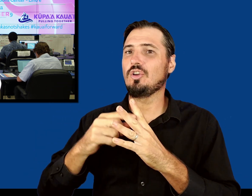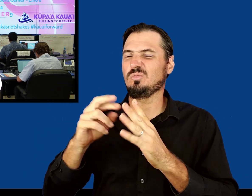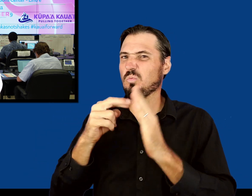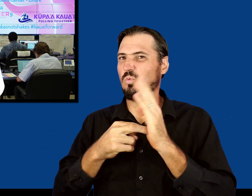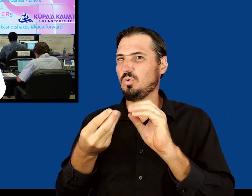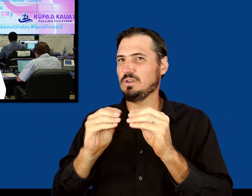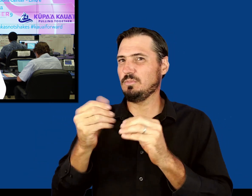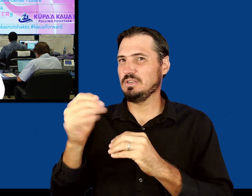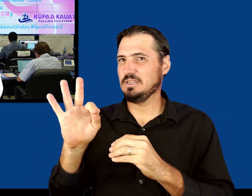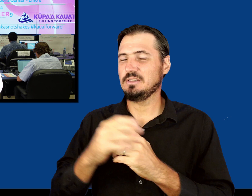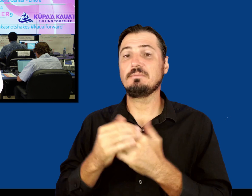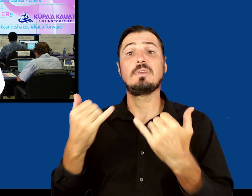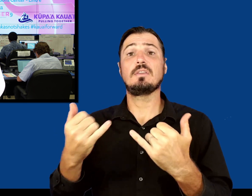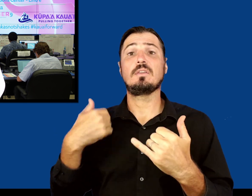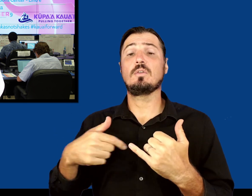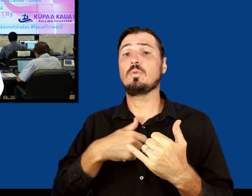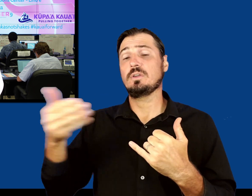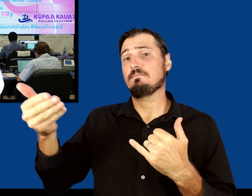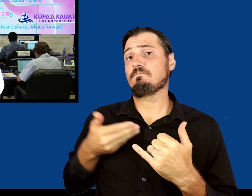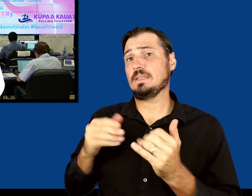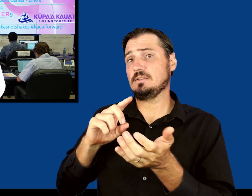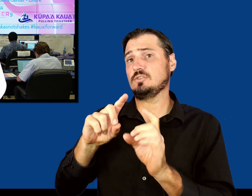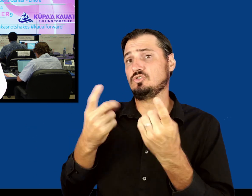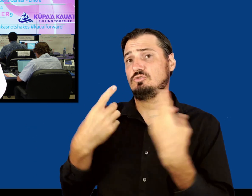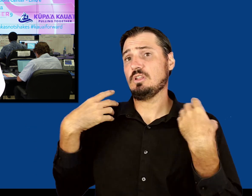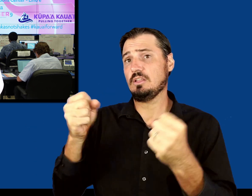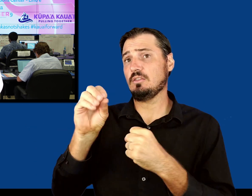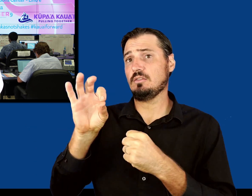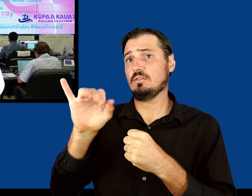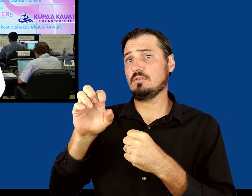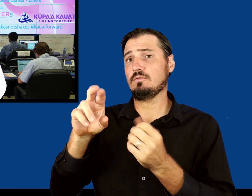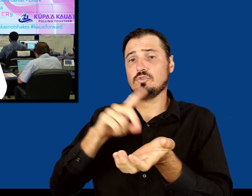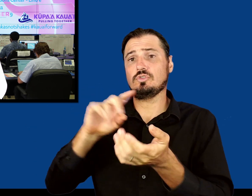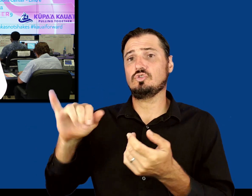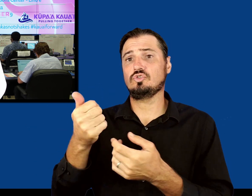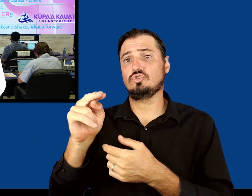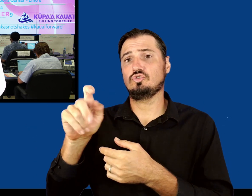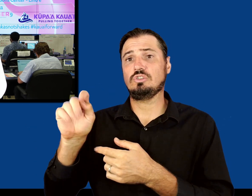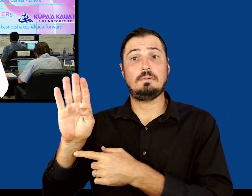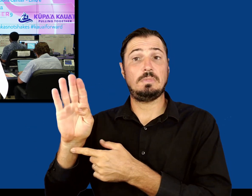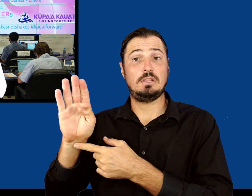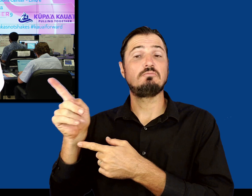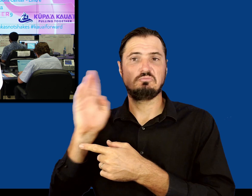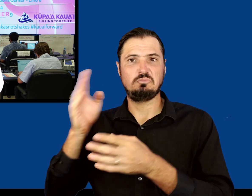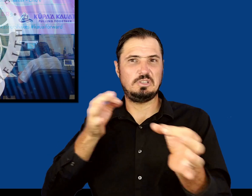Today, we have our District Health Officer Dr. Janet Berreman here to explain more about our tiered system